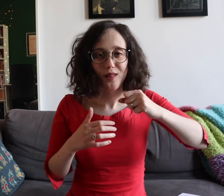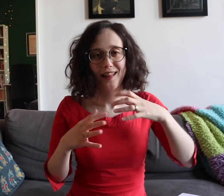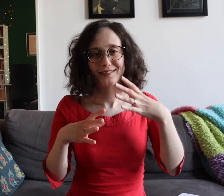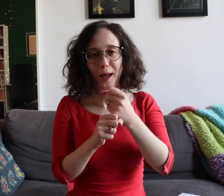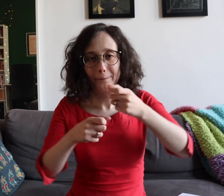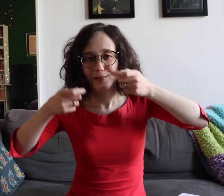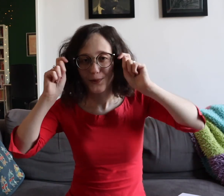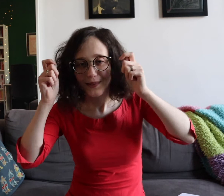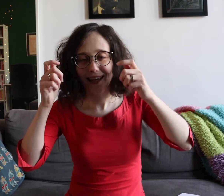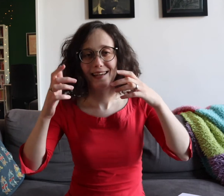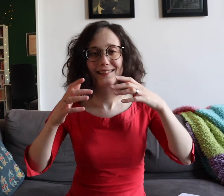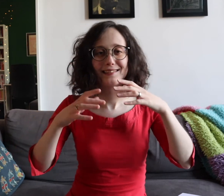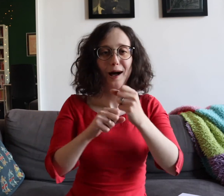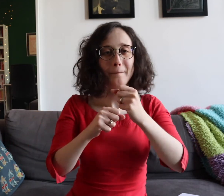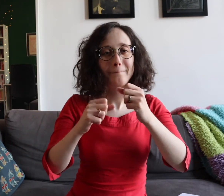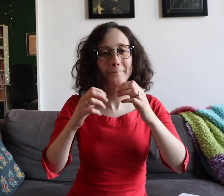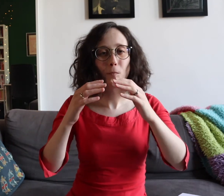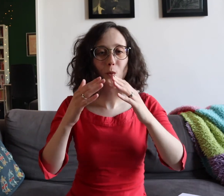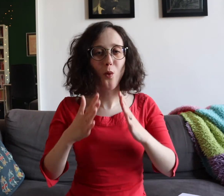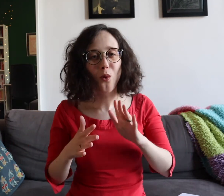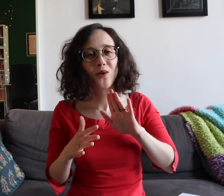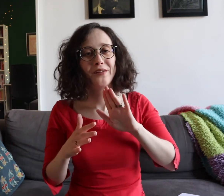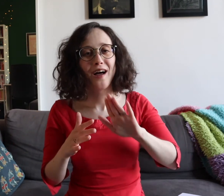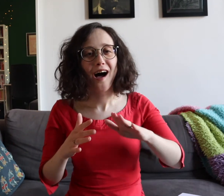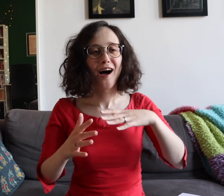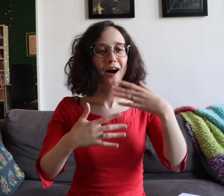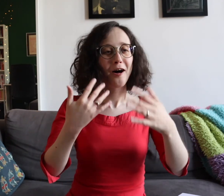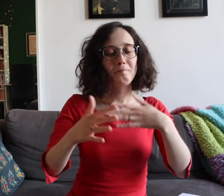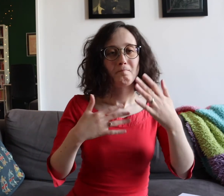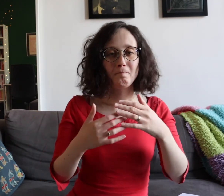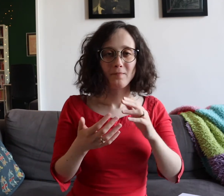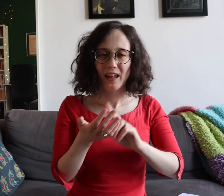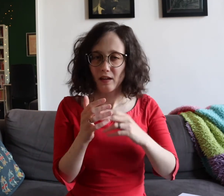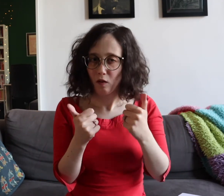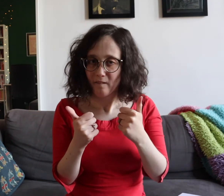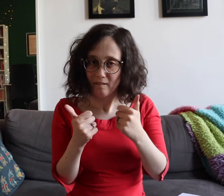study together, live together, ... It was all really nice.